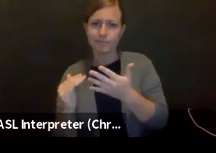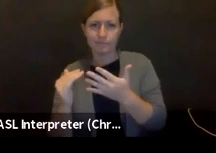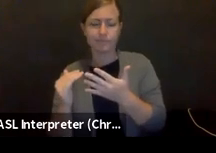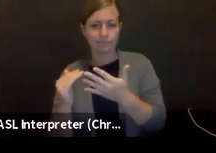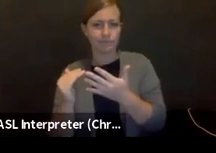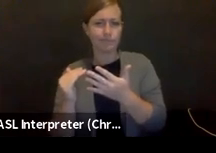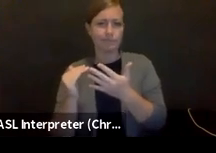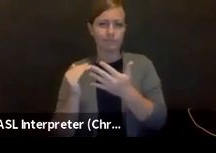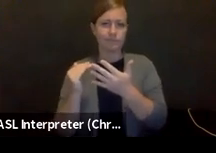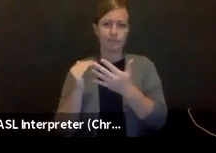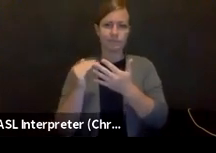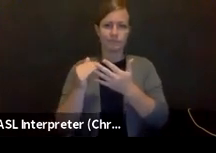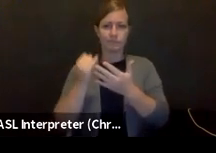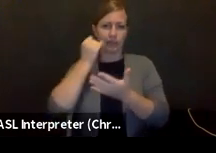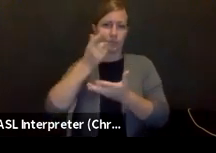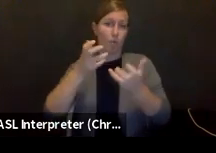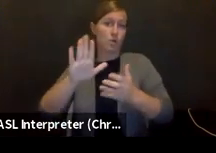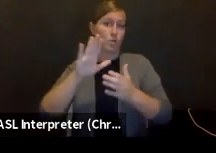ESD 189 - Amy Colburn: You know, you just want your students to be able to access or see